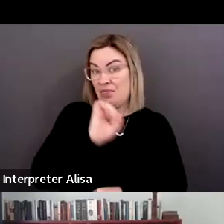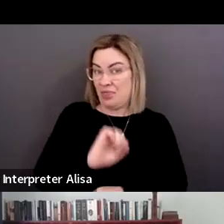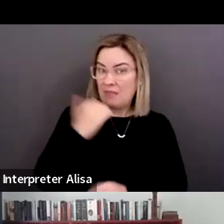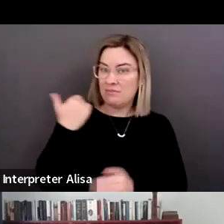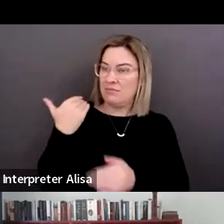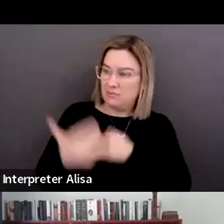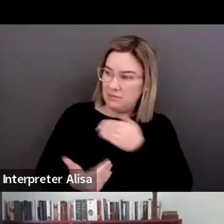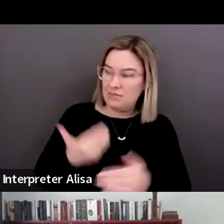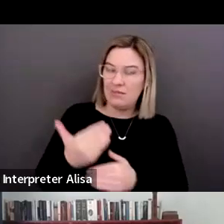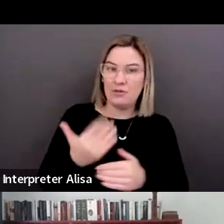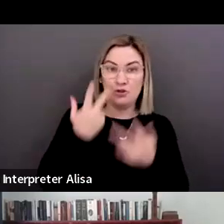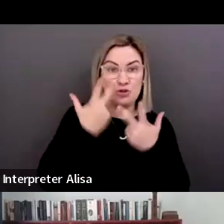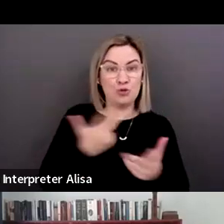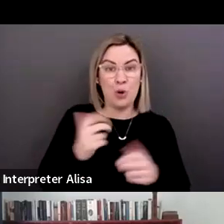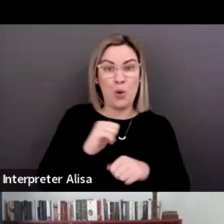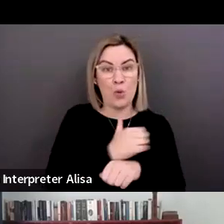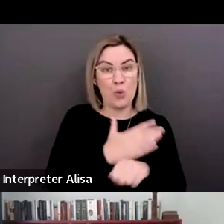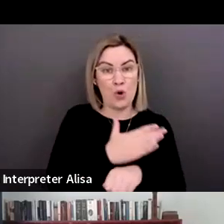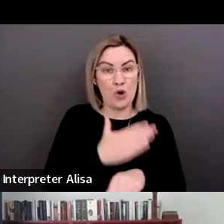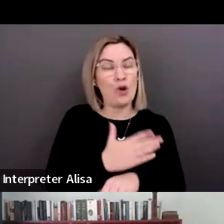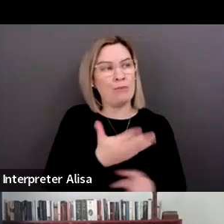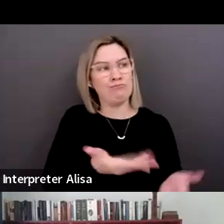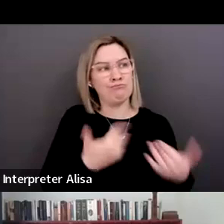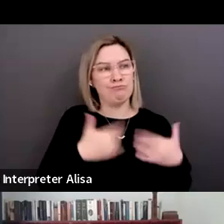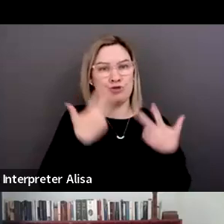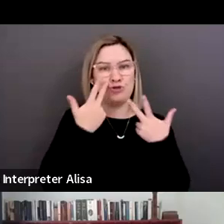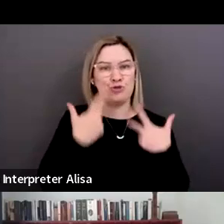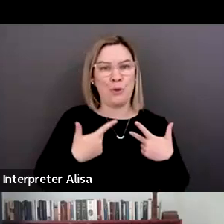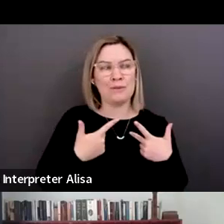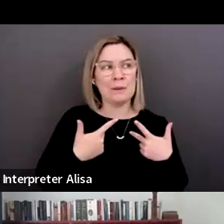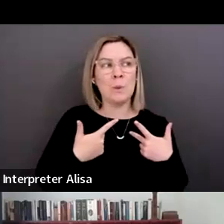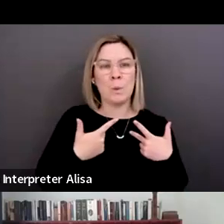work in this space." And has since gone on to become a Greens MP. But the